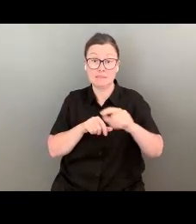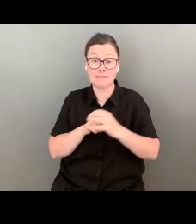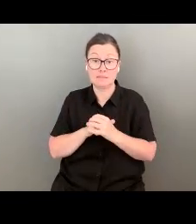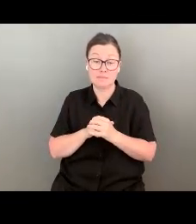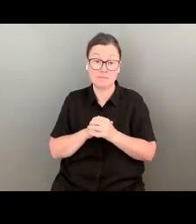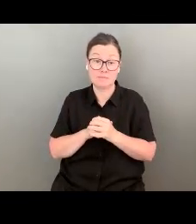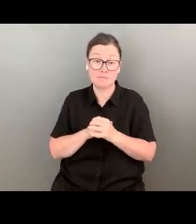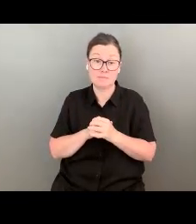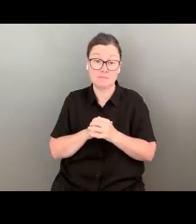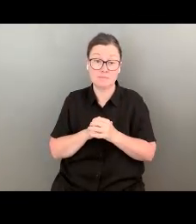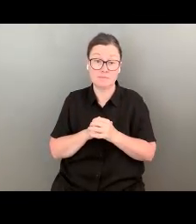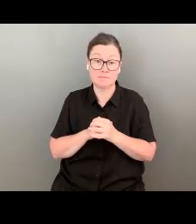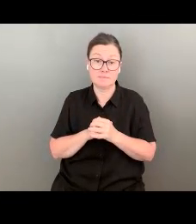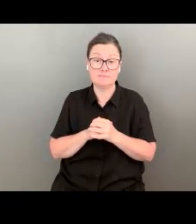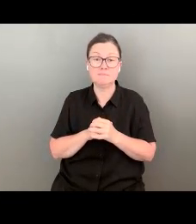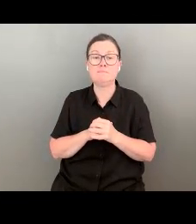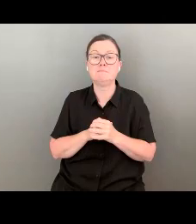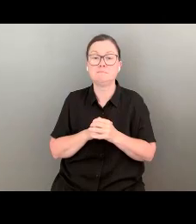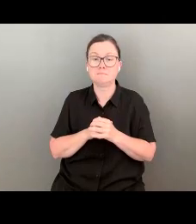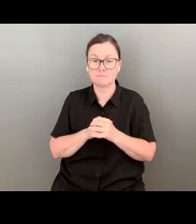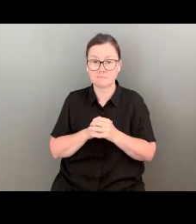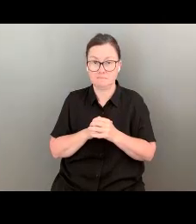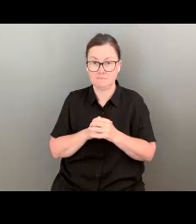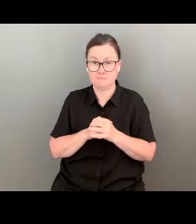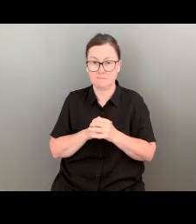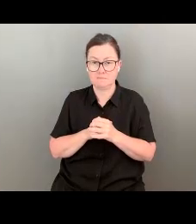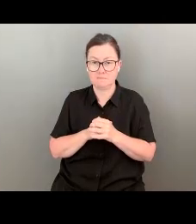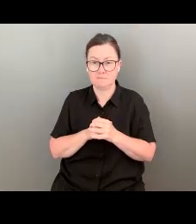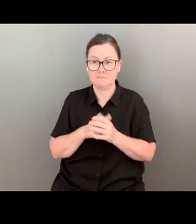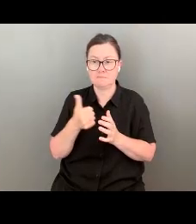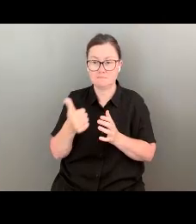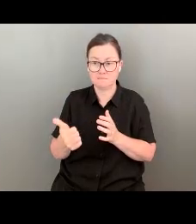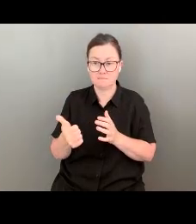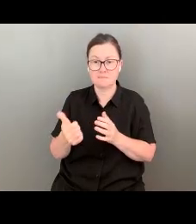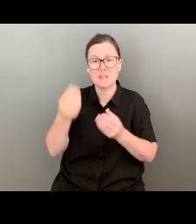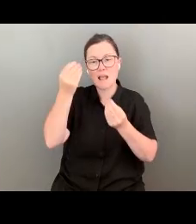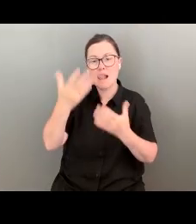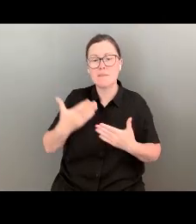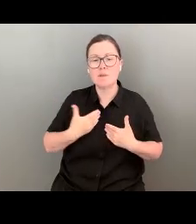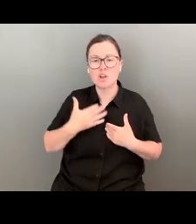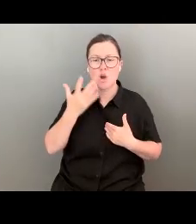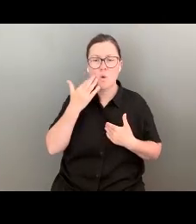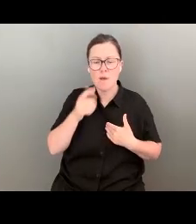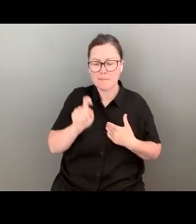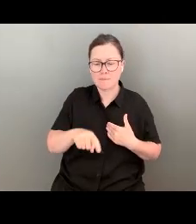Yep. Okay. Let me know when to go to the next slide. No. Thank you.